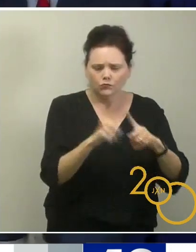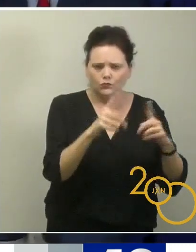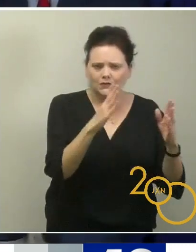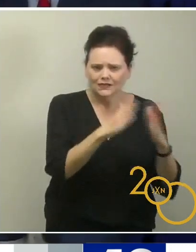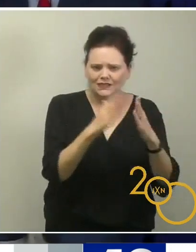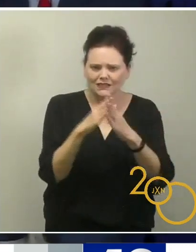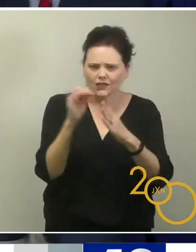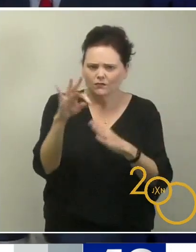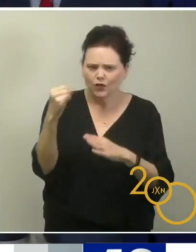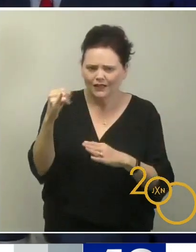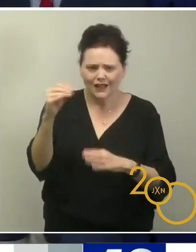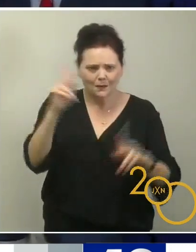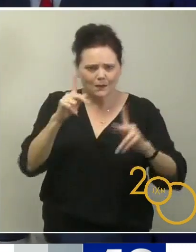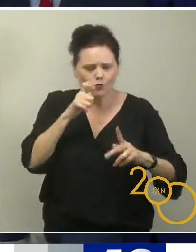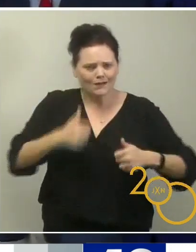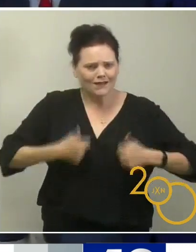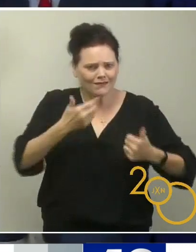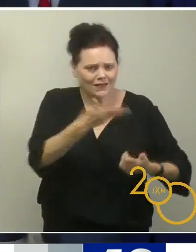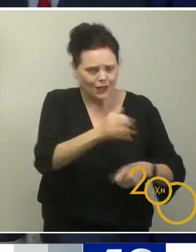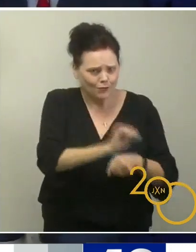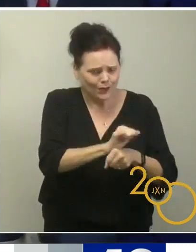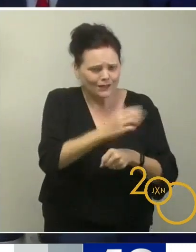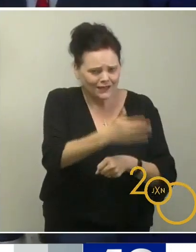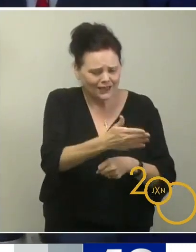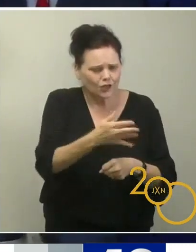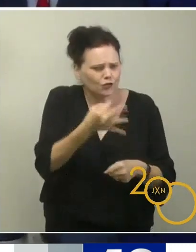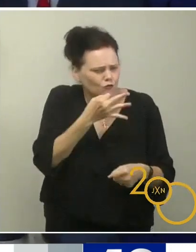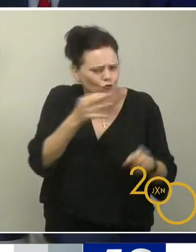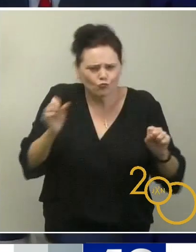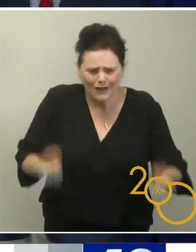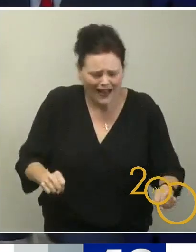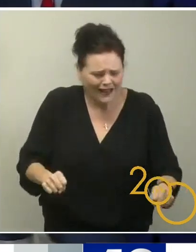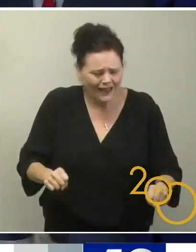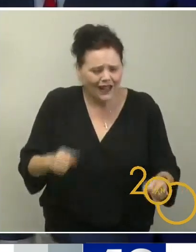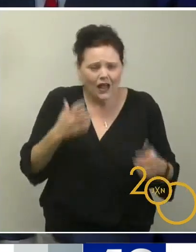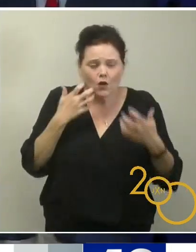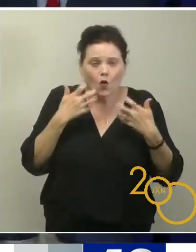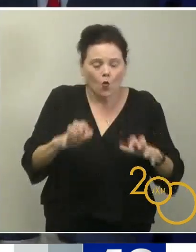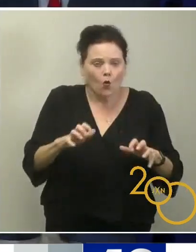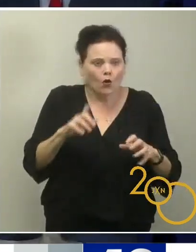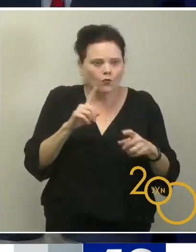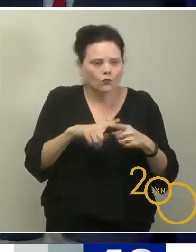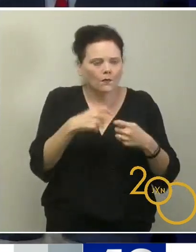CENTER TO MAKE SURE THAT WE GET RUNNING WATER BACK TO THE